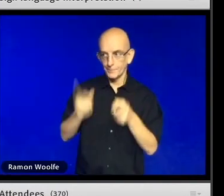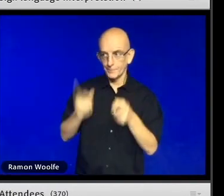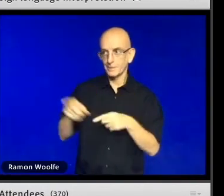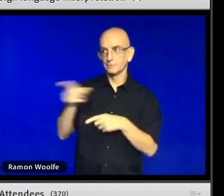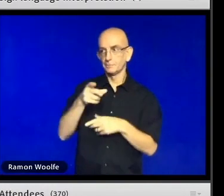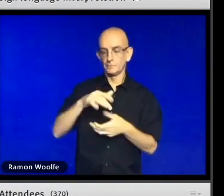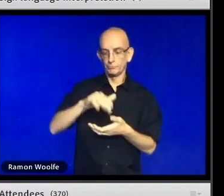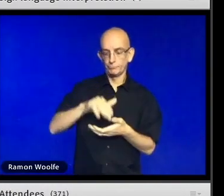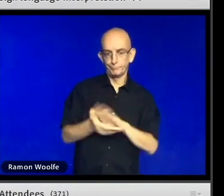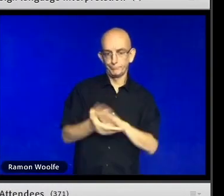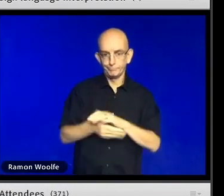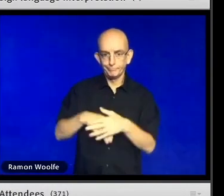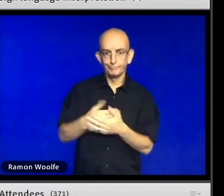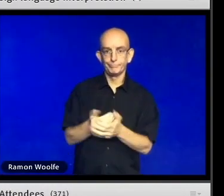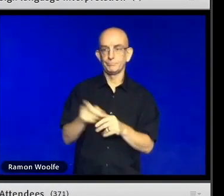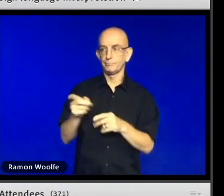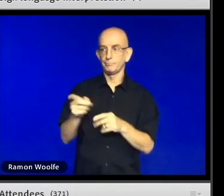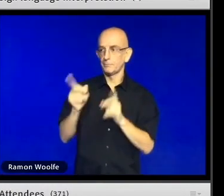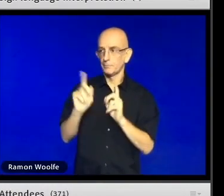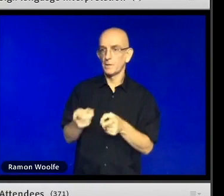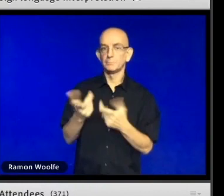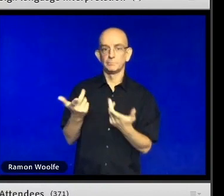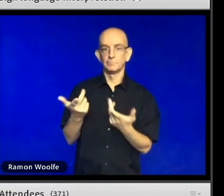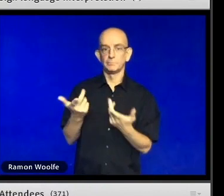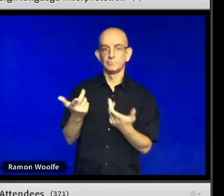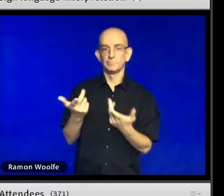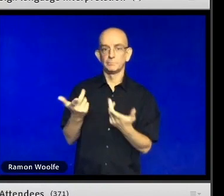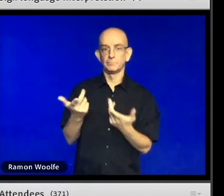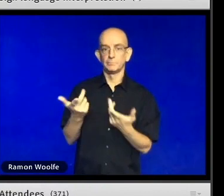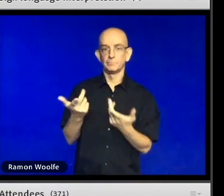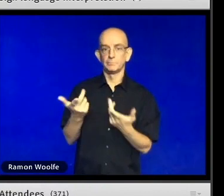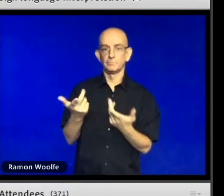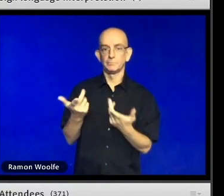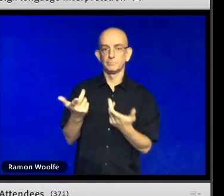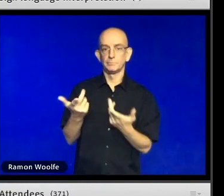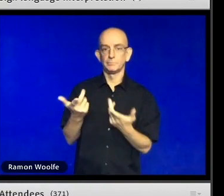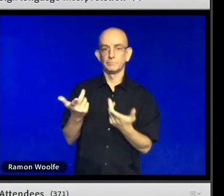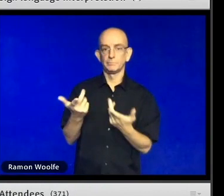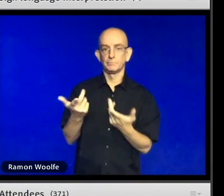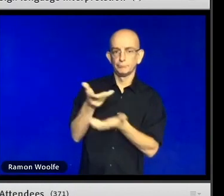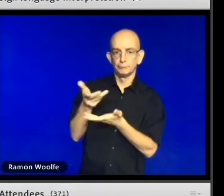easy to read versions for those of you not familiar, they use simple language, jargon